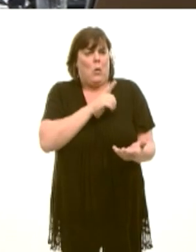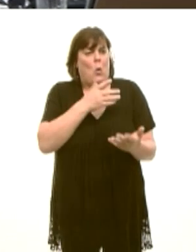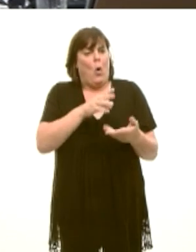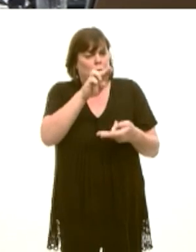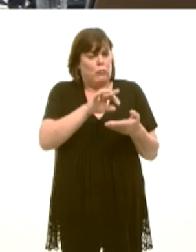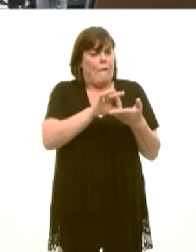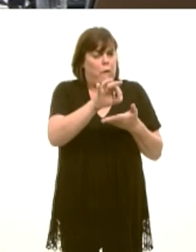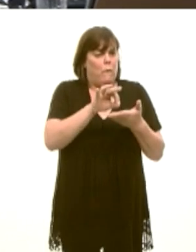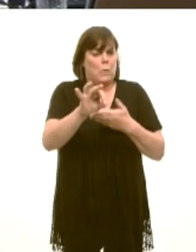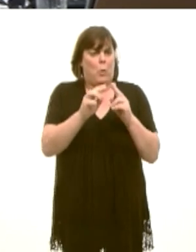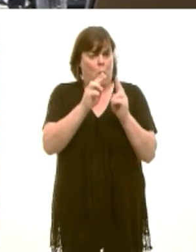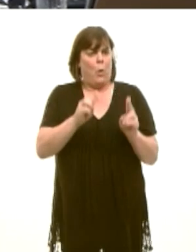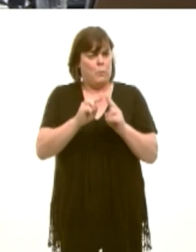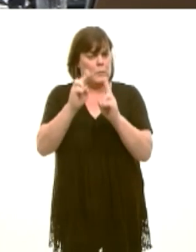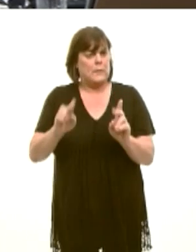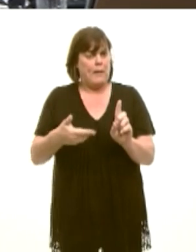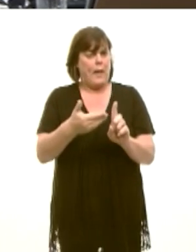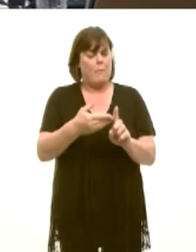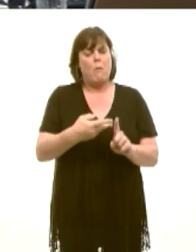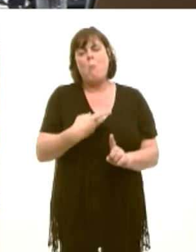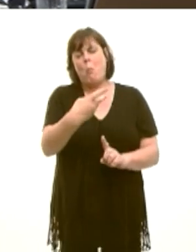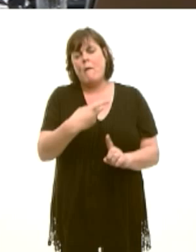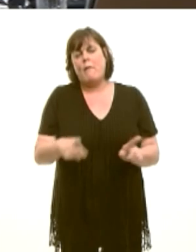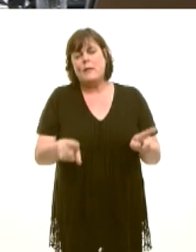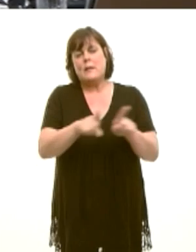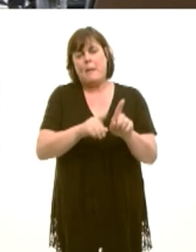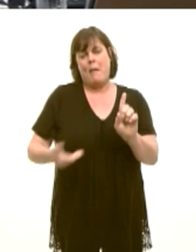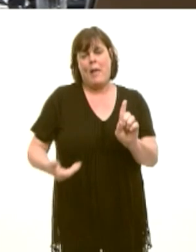share the same objective in terms of ensuring that there are more homes available, but we